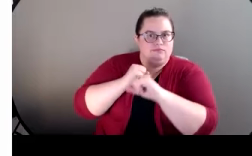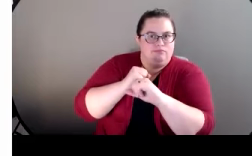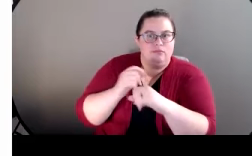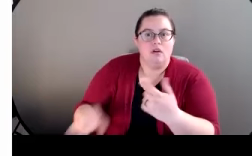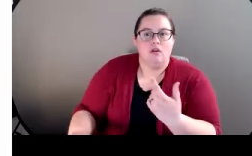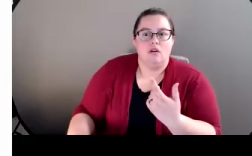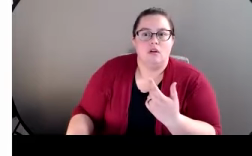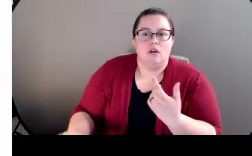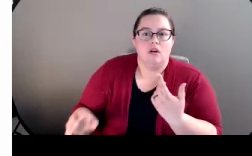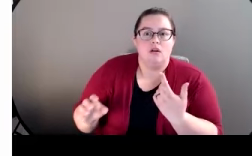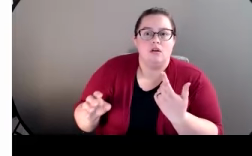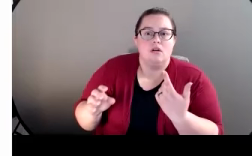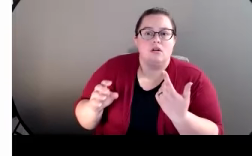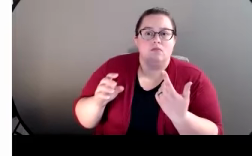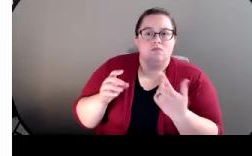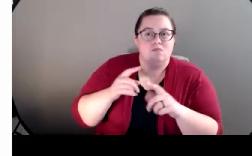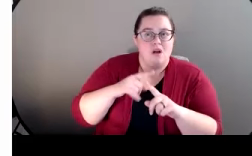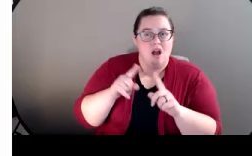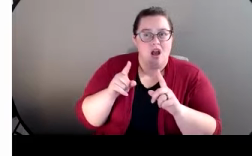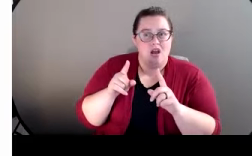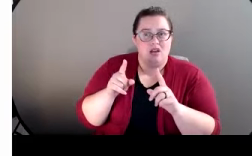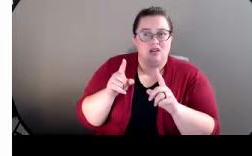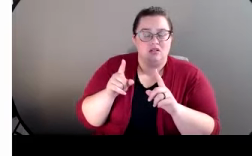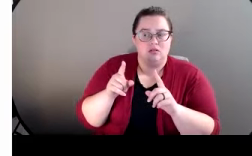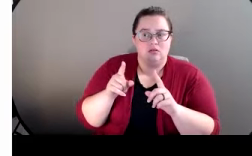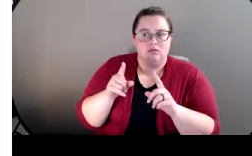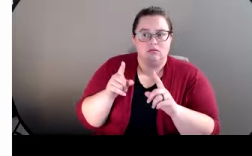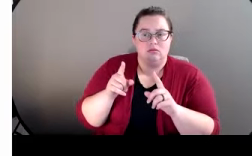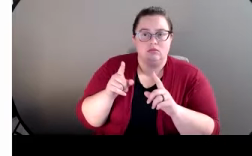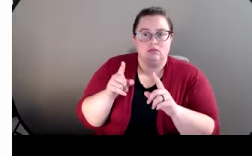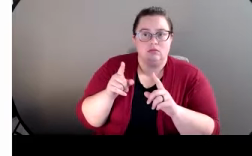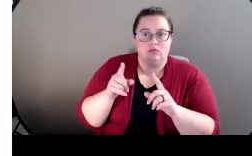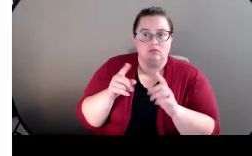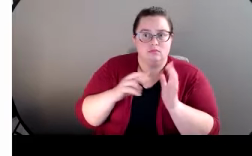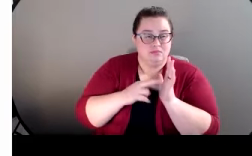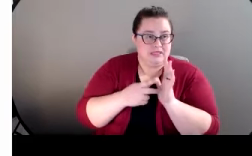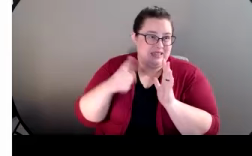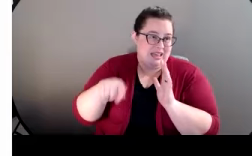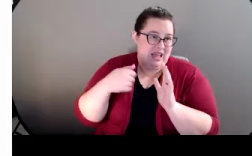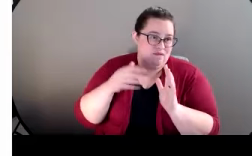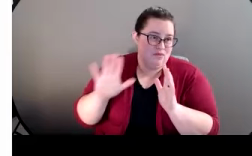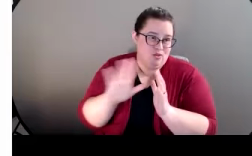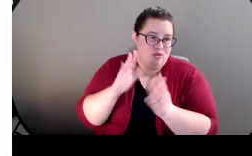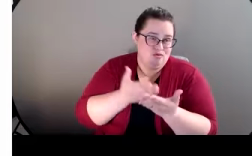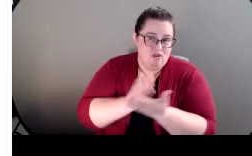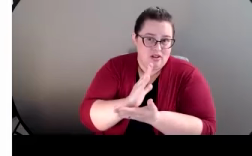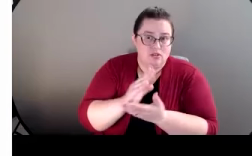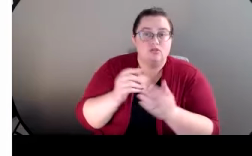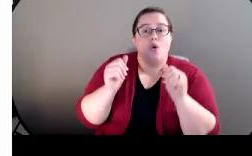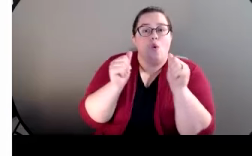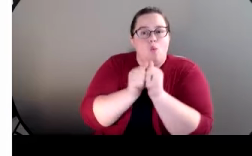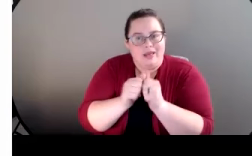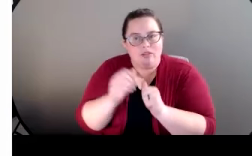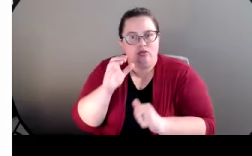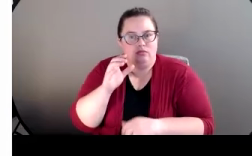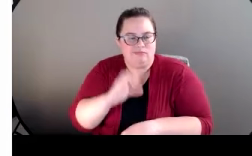Creative Commons licenses. The top one is something that's a public domain. That's a little bit different.